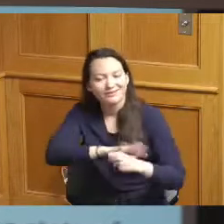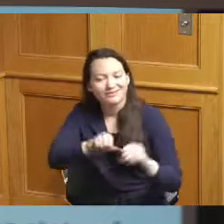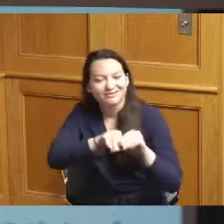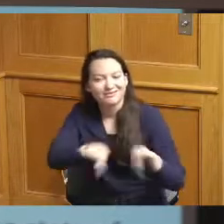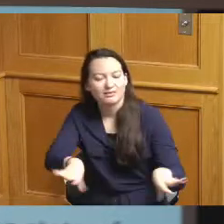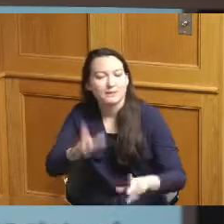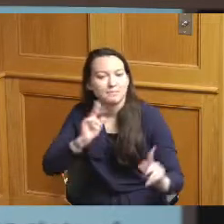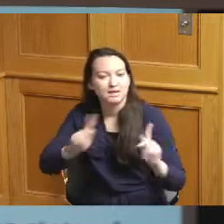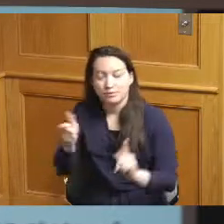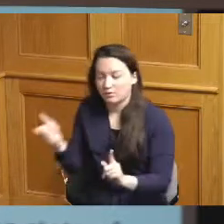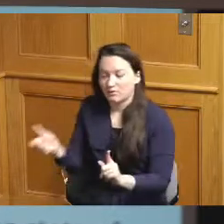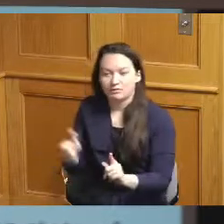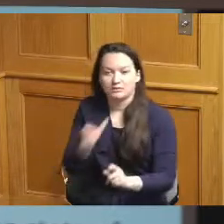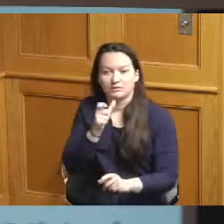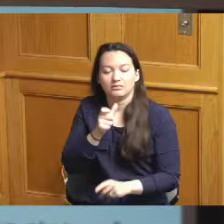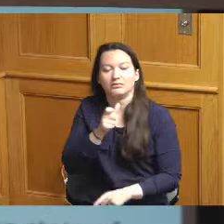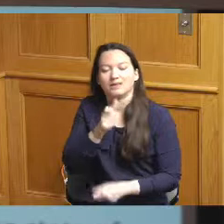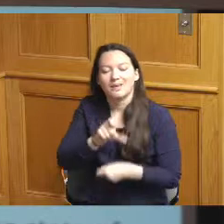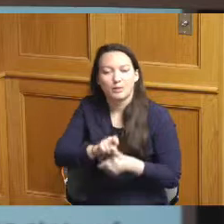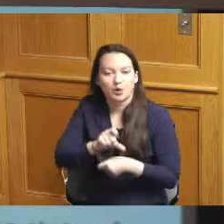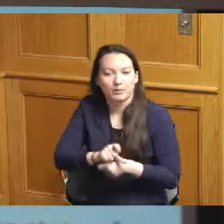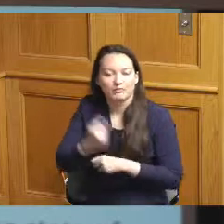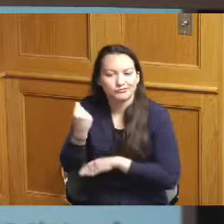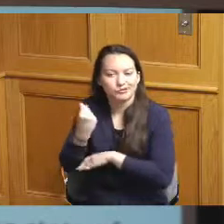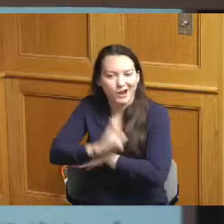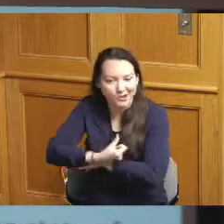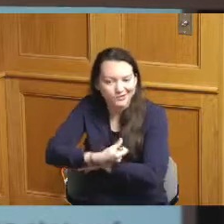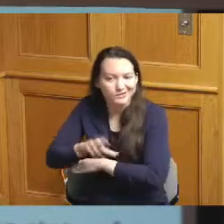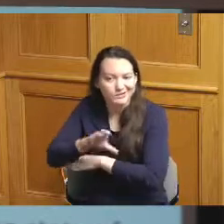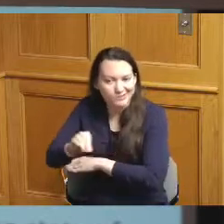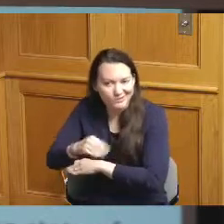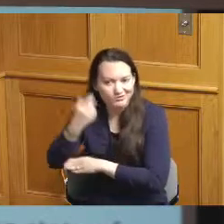had people who went on unemployment they had to shut down their their companies and their stores